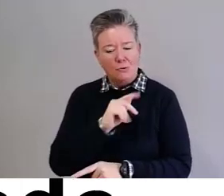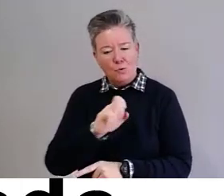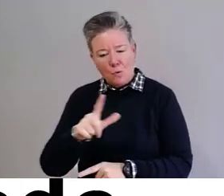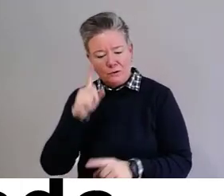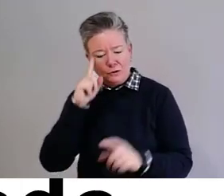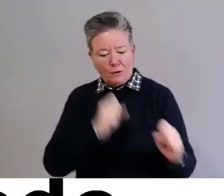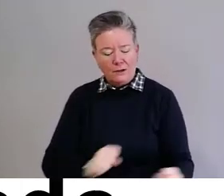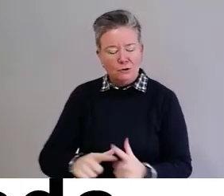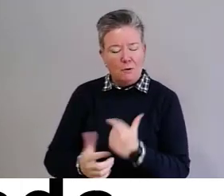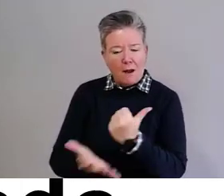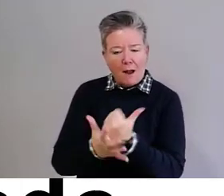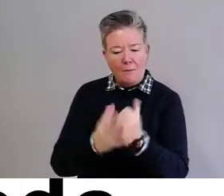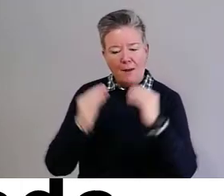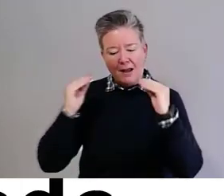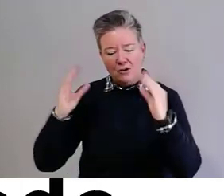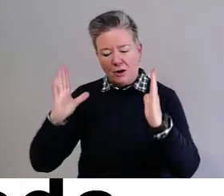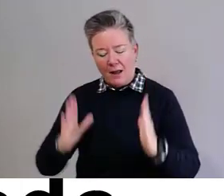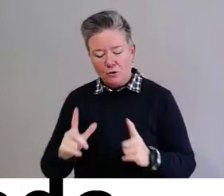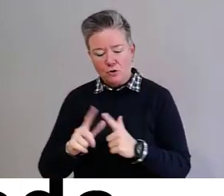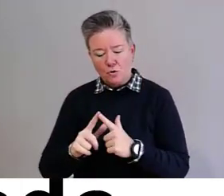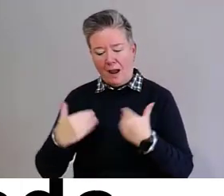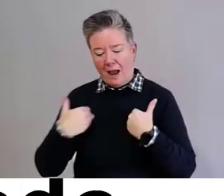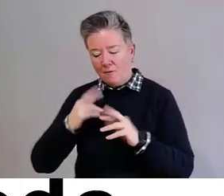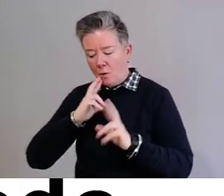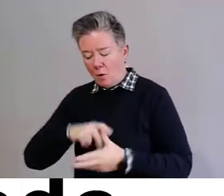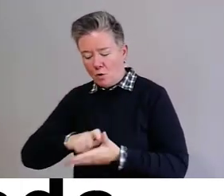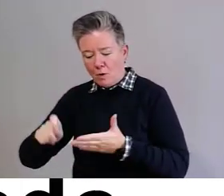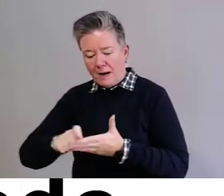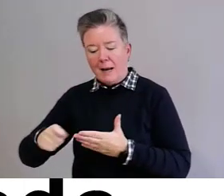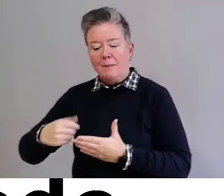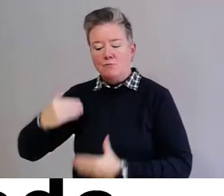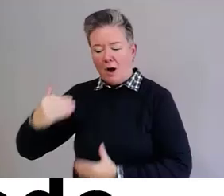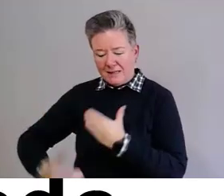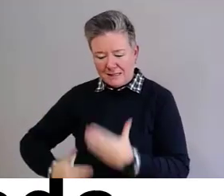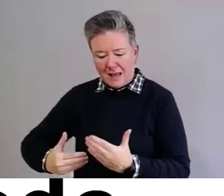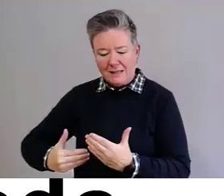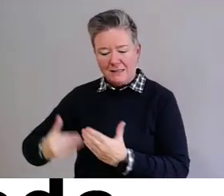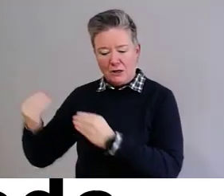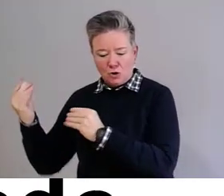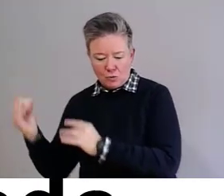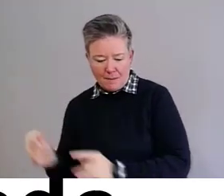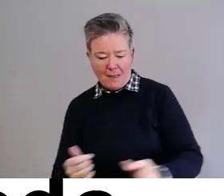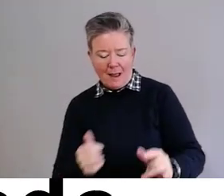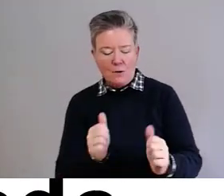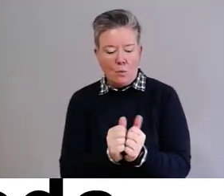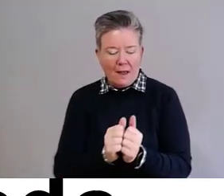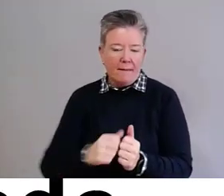to help educators streamline the report writing process while maintaining high standards